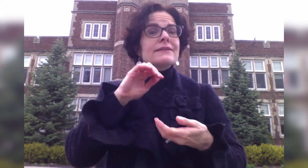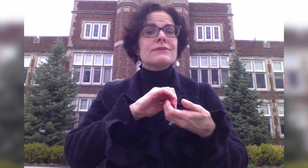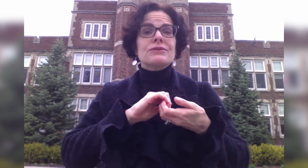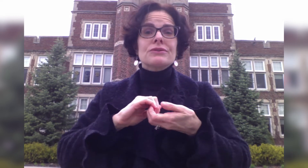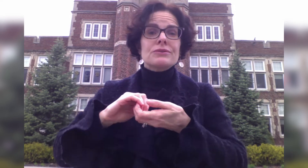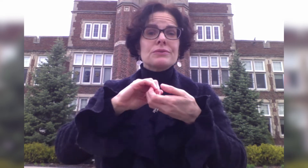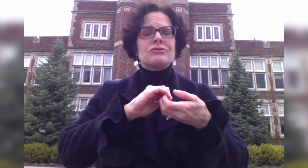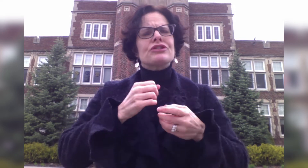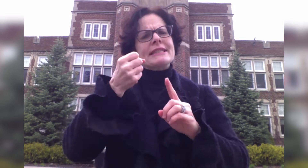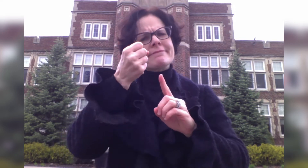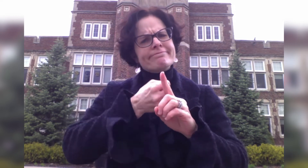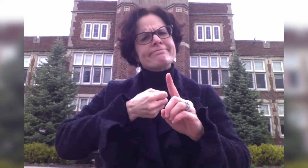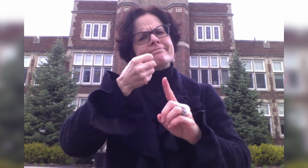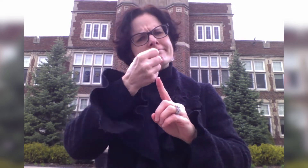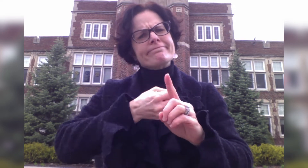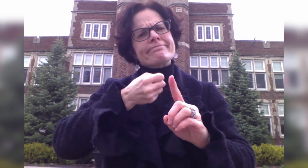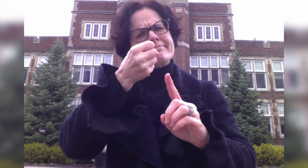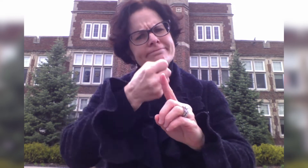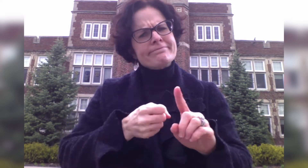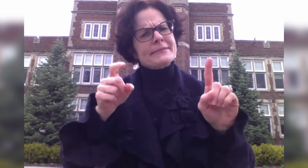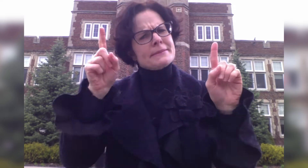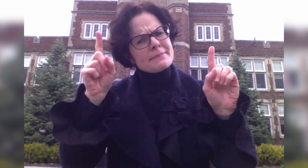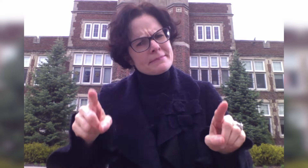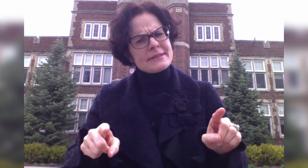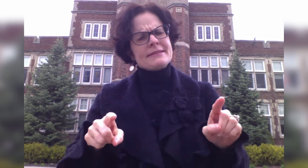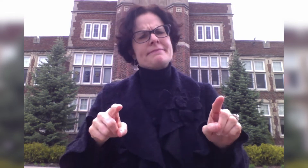Deaf associations must lobby for Deaf persons